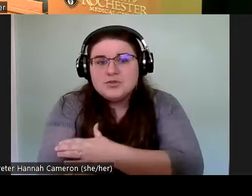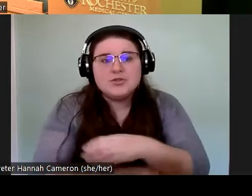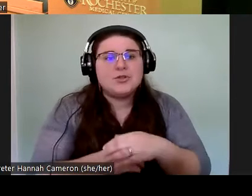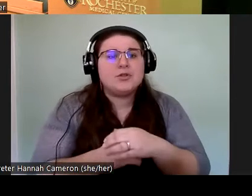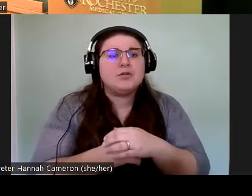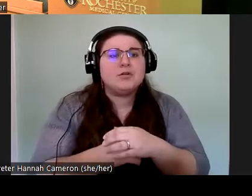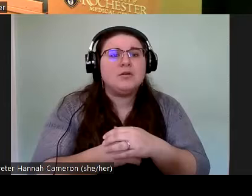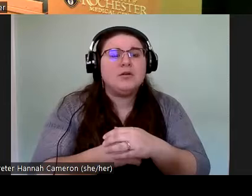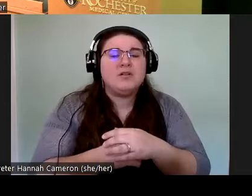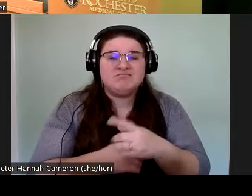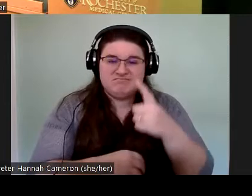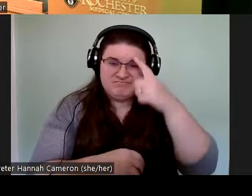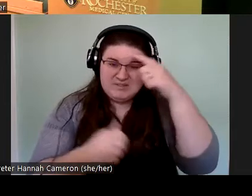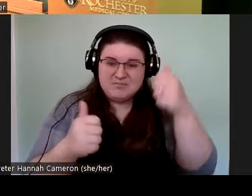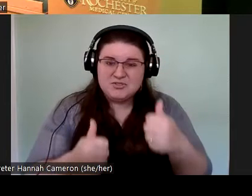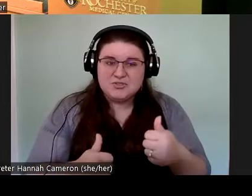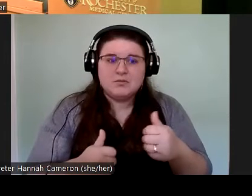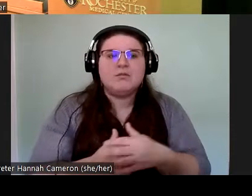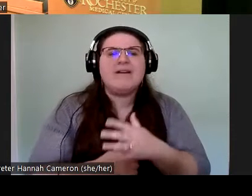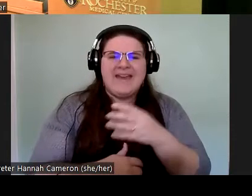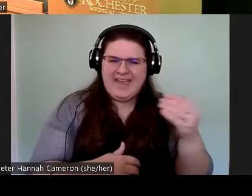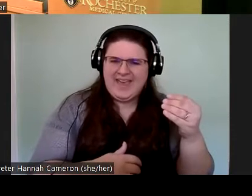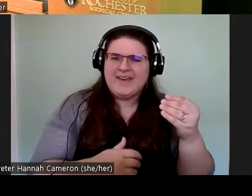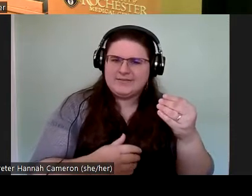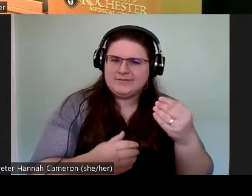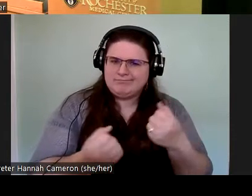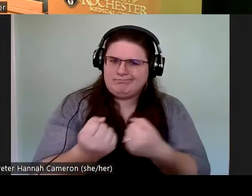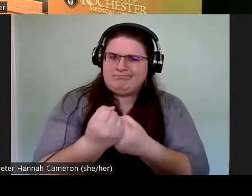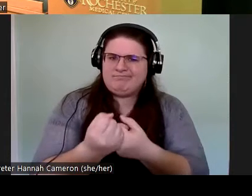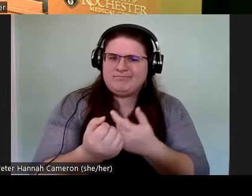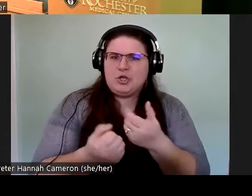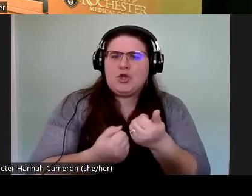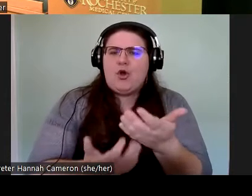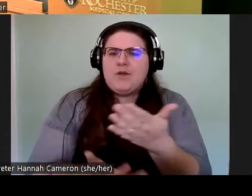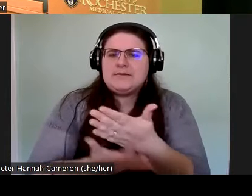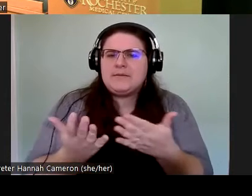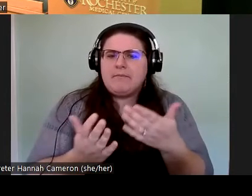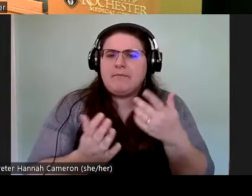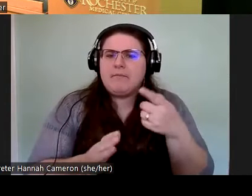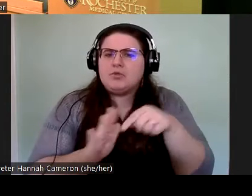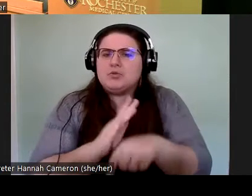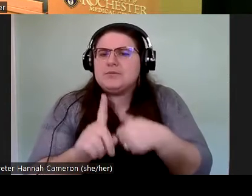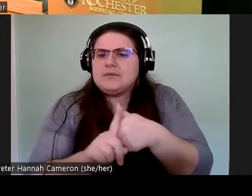be a predictor of suicidal ideation as well and so you know I think again it's understanding the